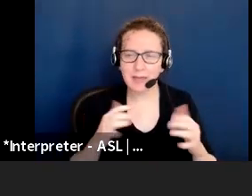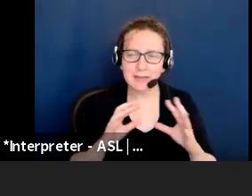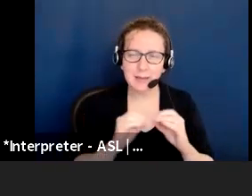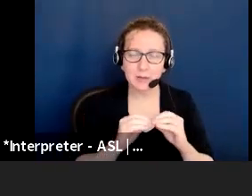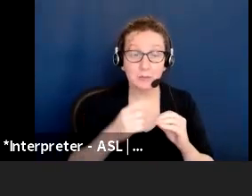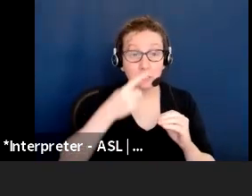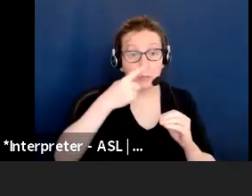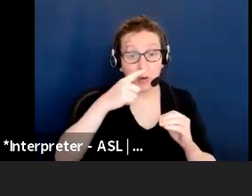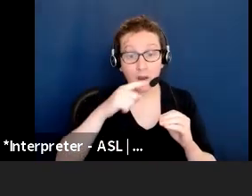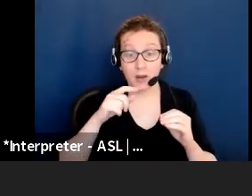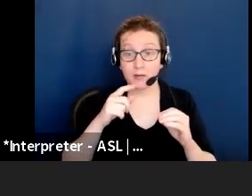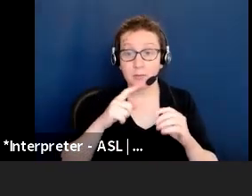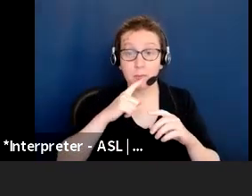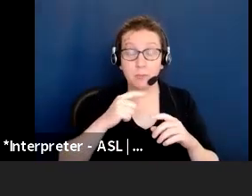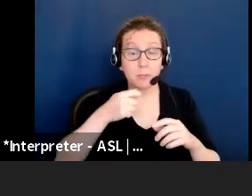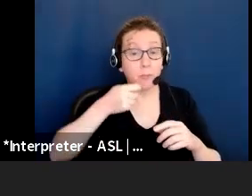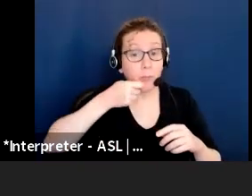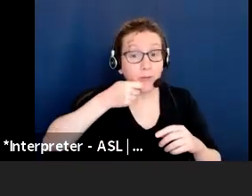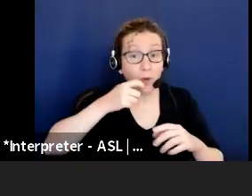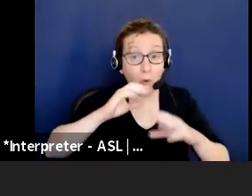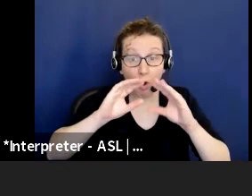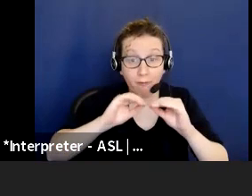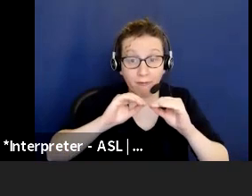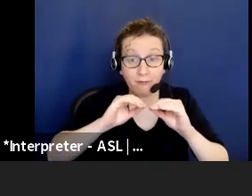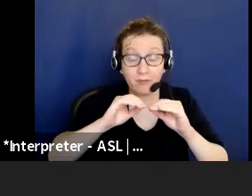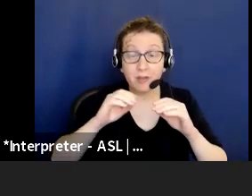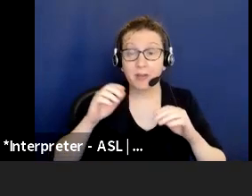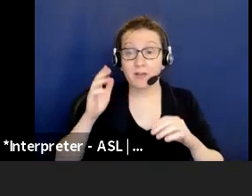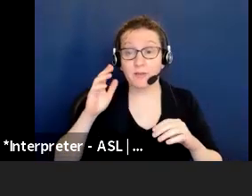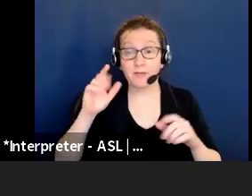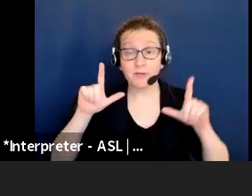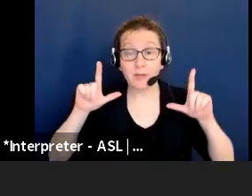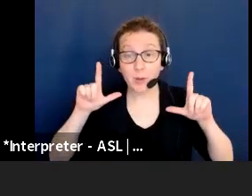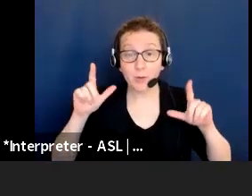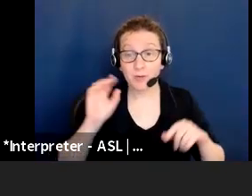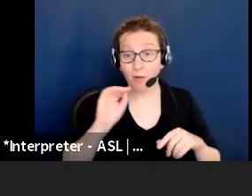turn off your microphones and videos until a moderator invites you to turn them on.